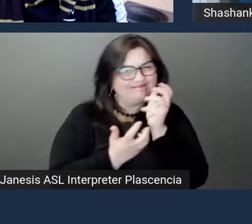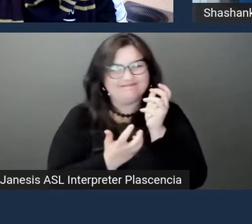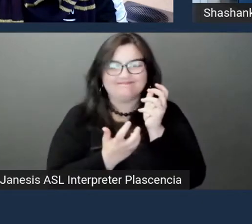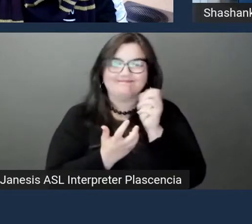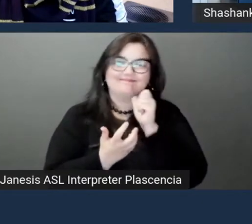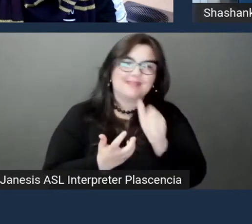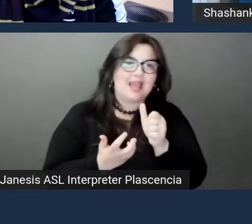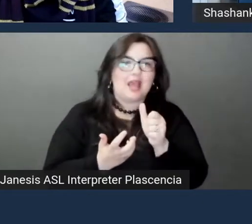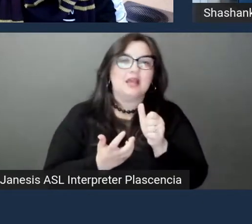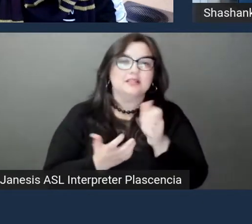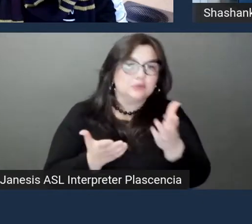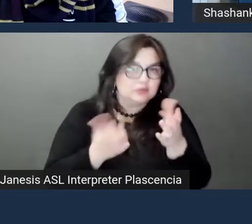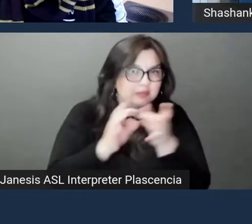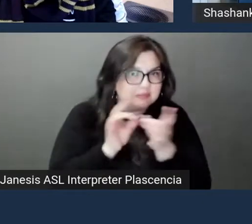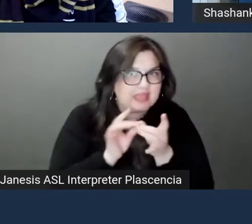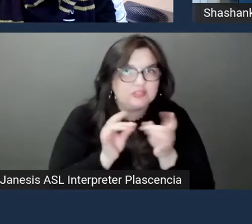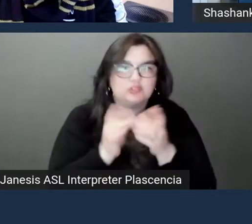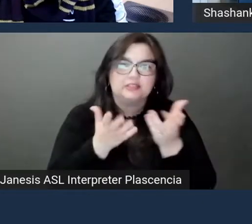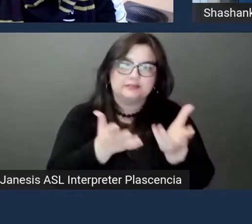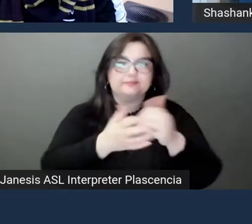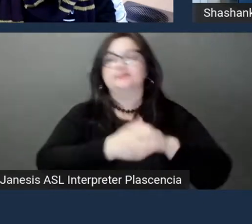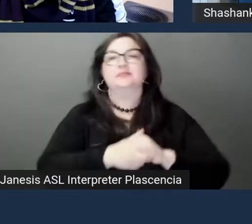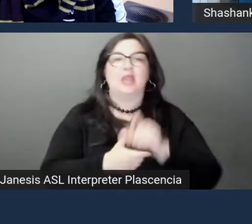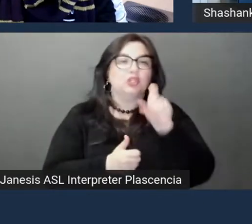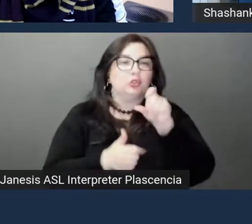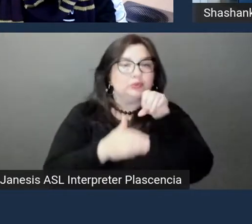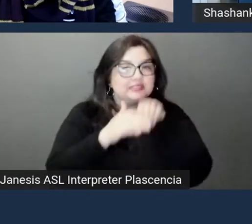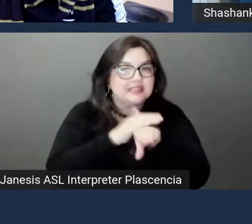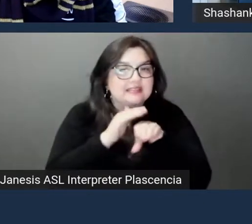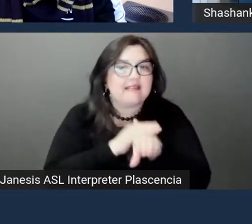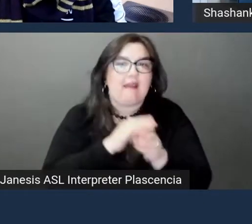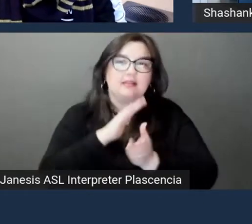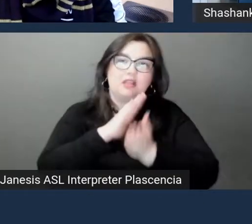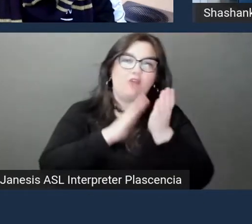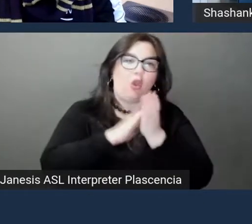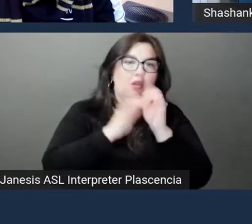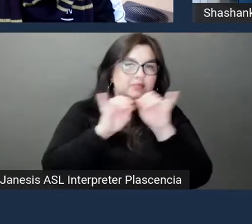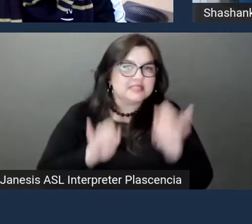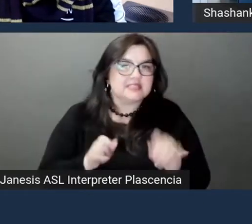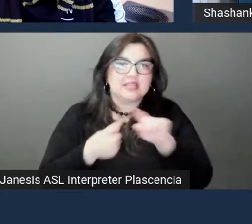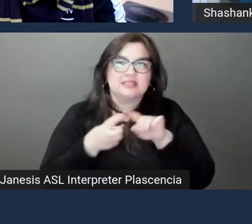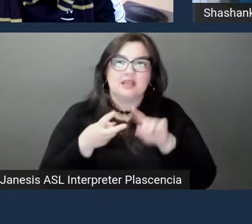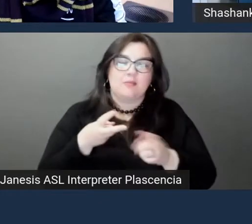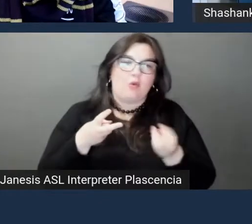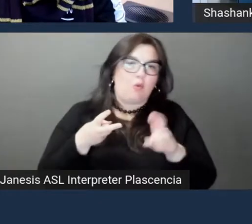so you either need to get access to the operating system or database or you need the special permissions.